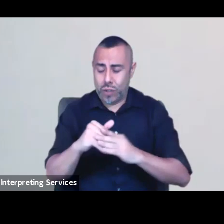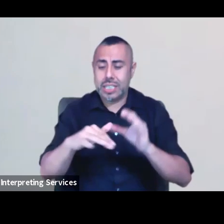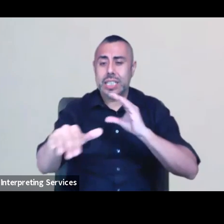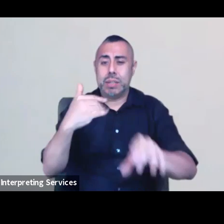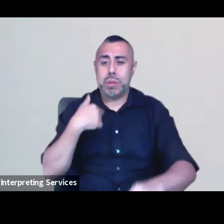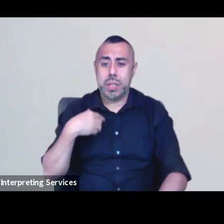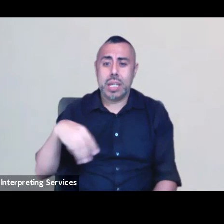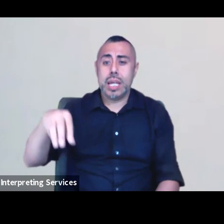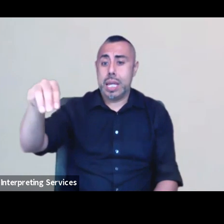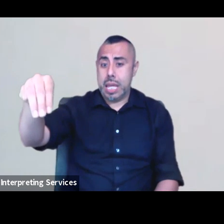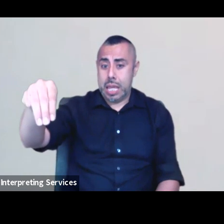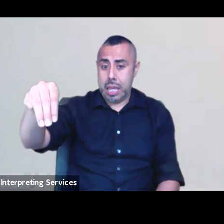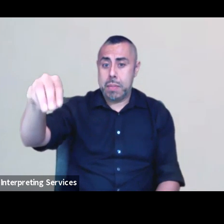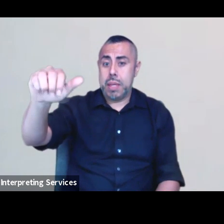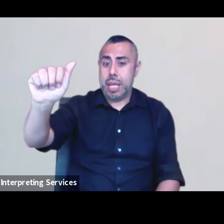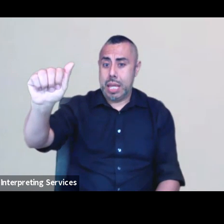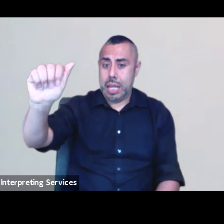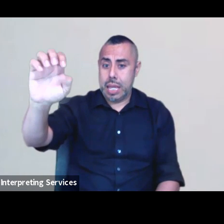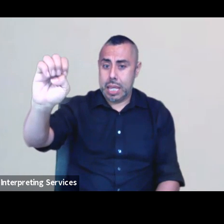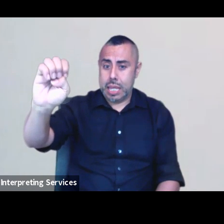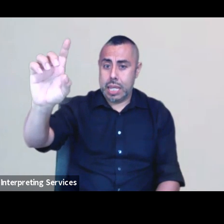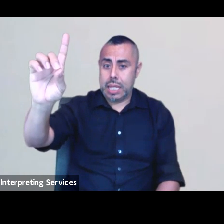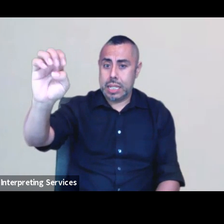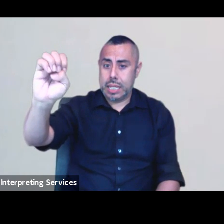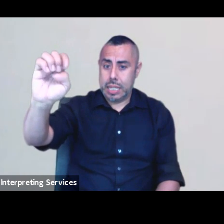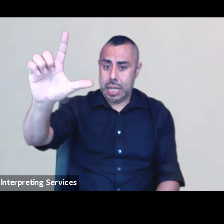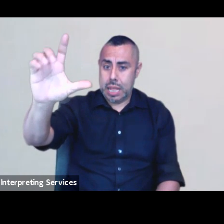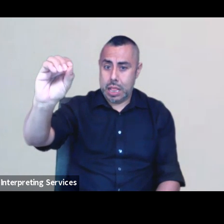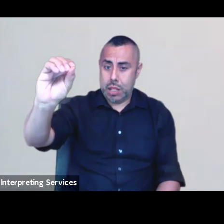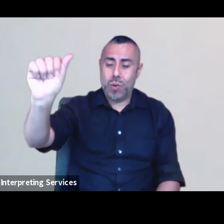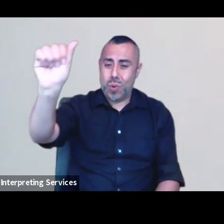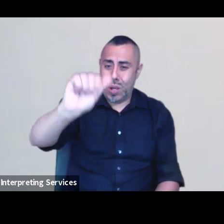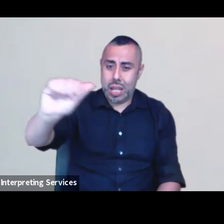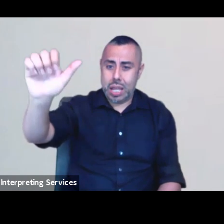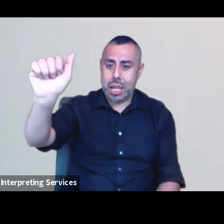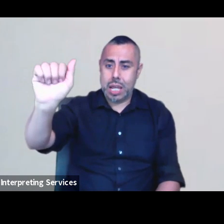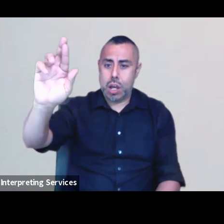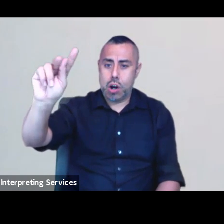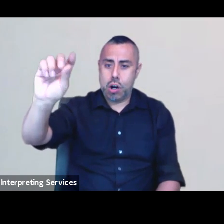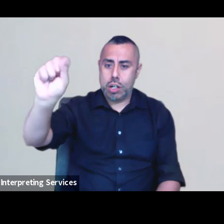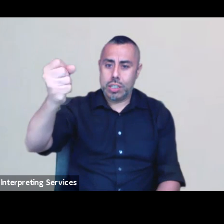That's M-A-E-D-E-L-O@arts.gov. I appreciate your patience